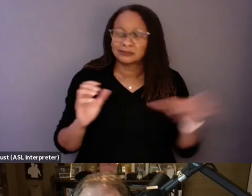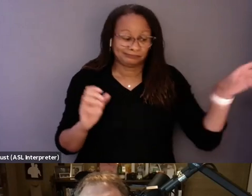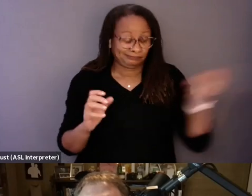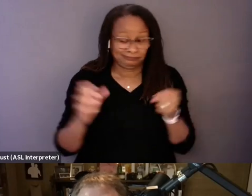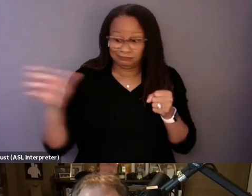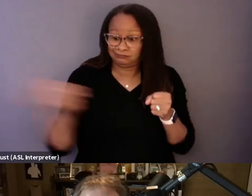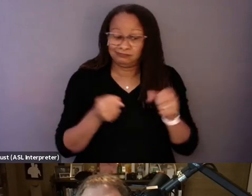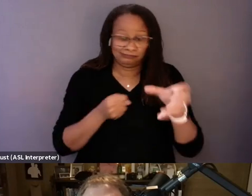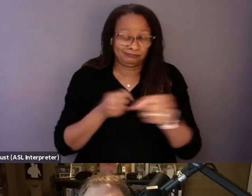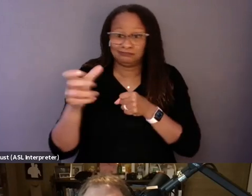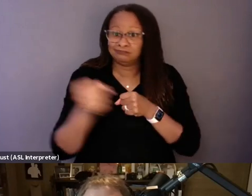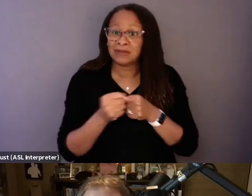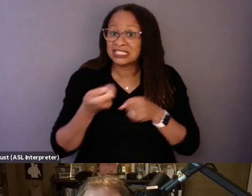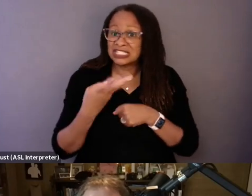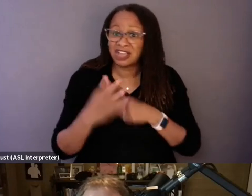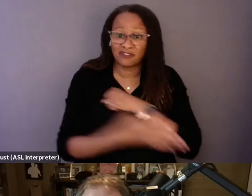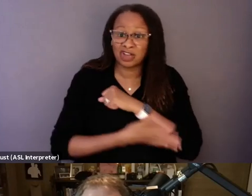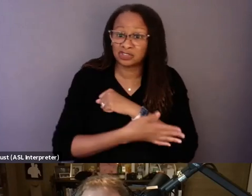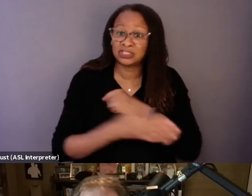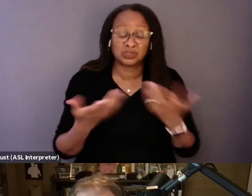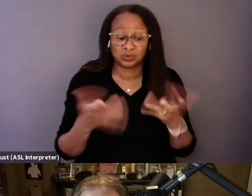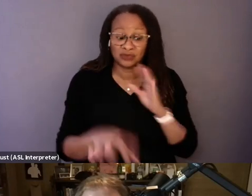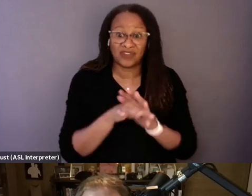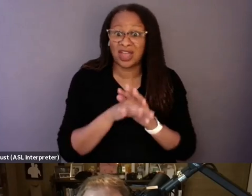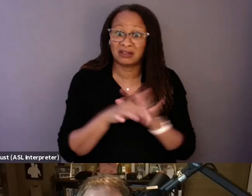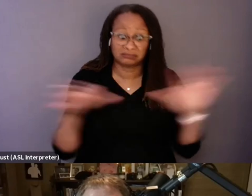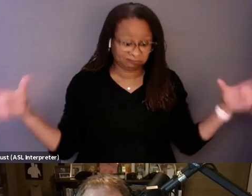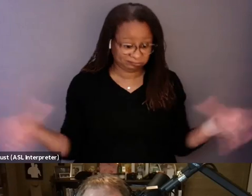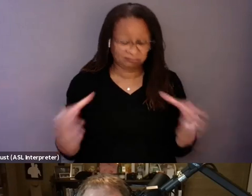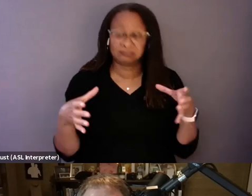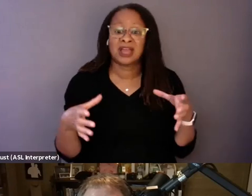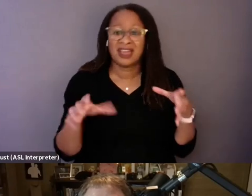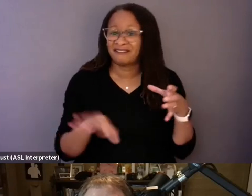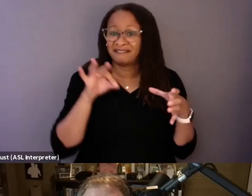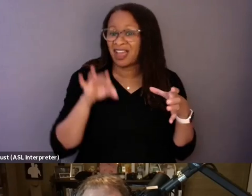in search of them and then found a bunch of them up in Toronto, a bunch of them in New York,